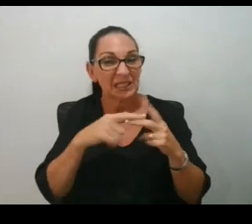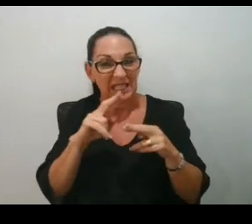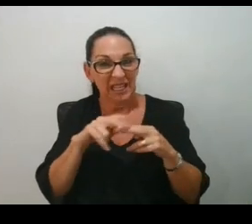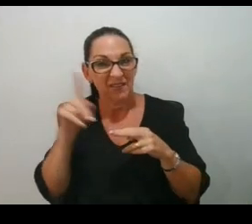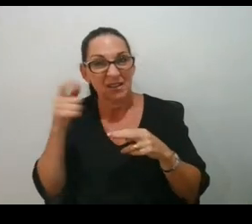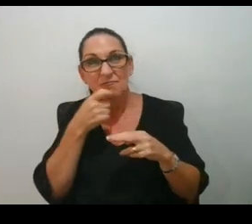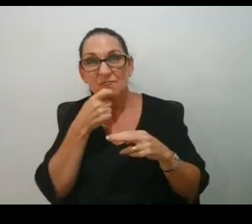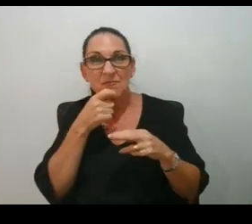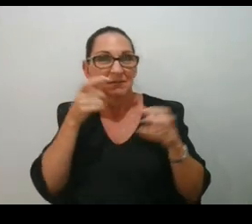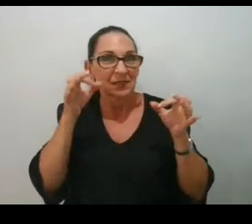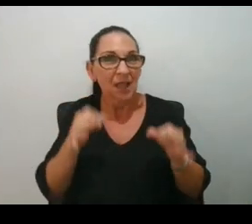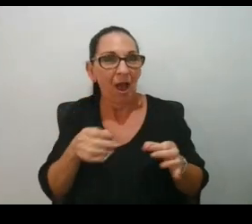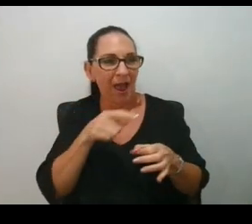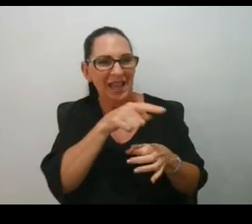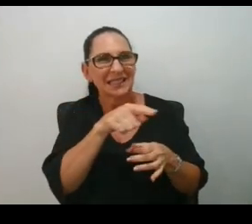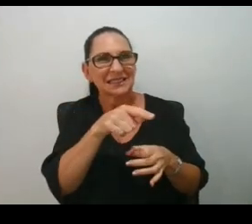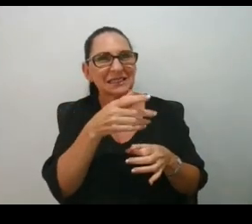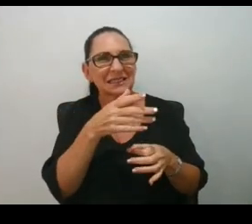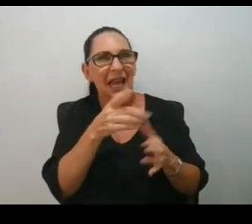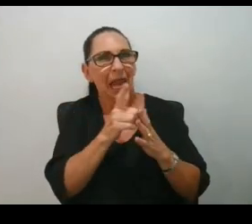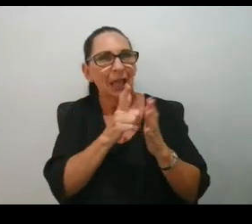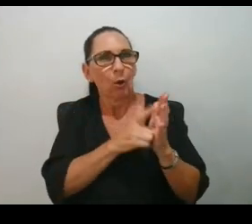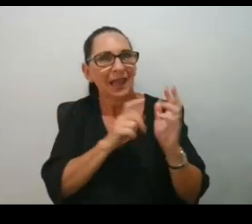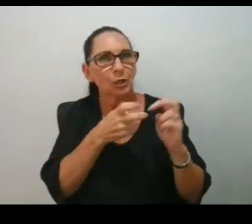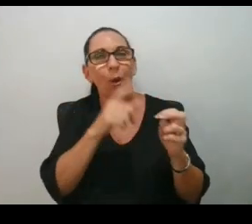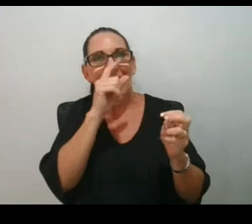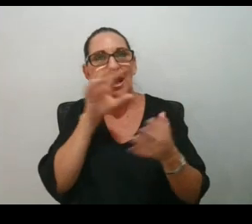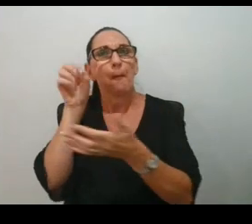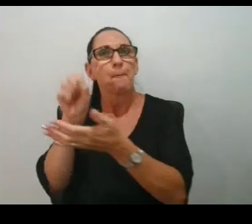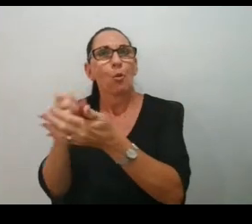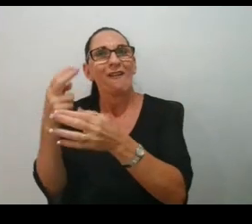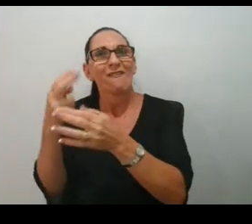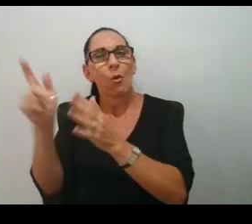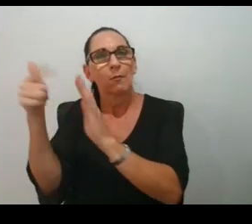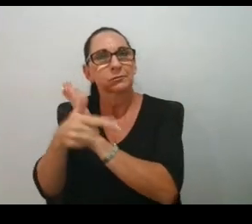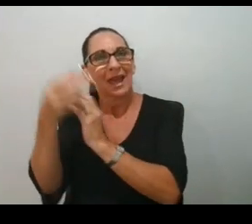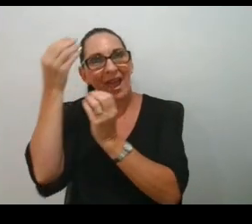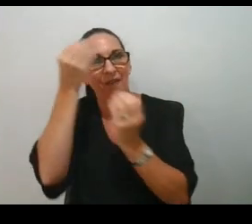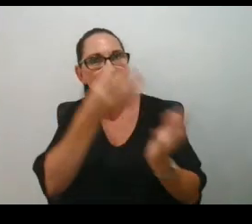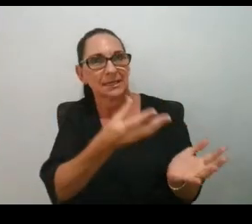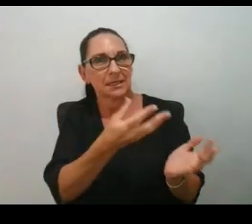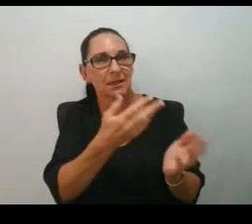issue that requires legal advice they can book them in for legal advice so really um we think